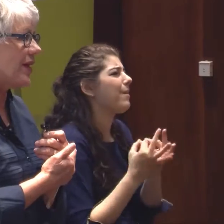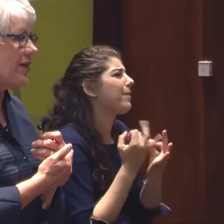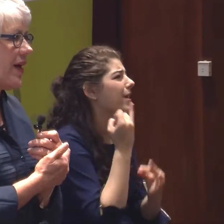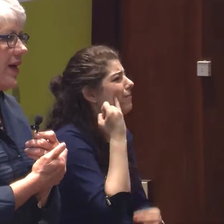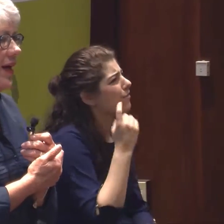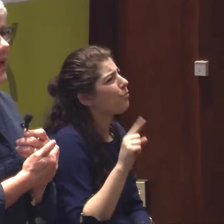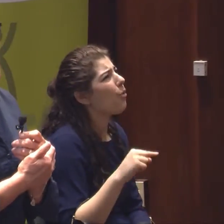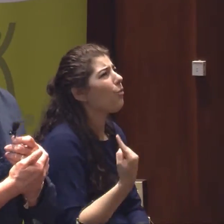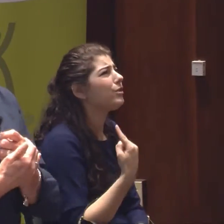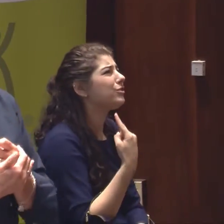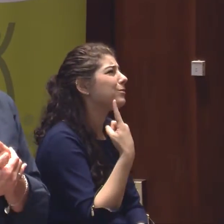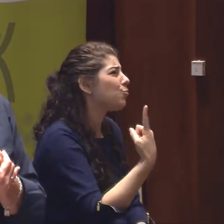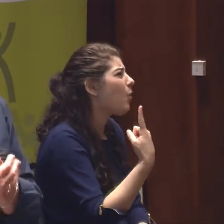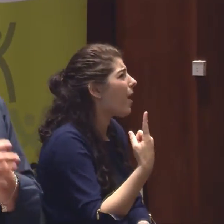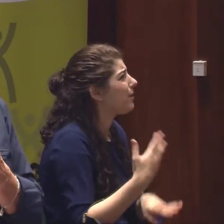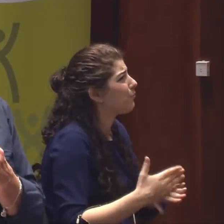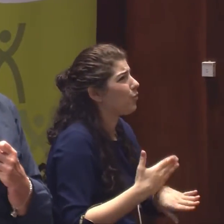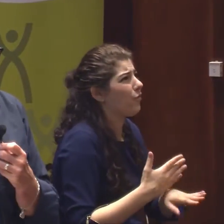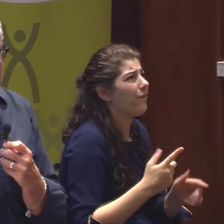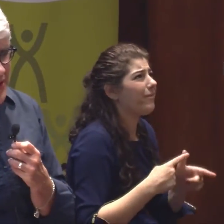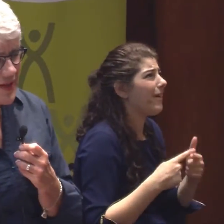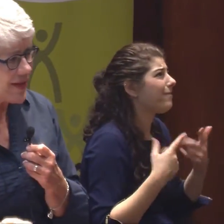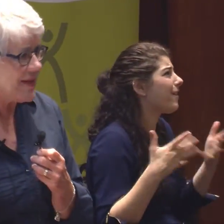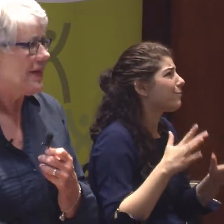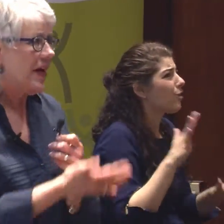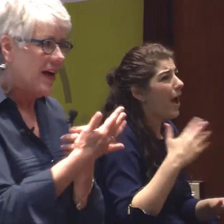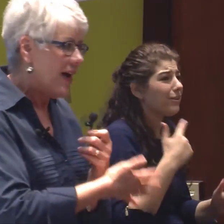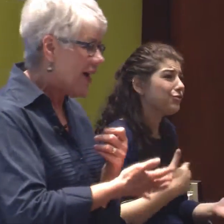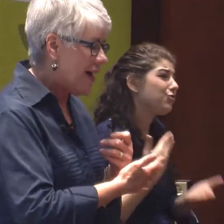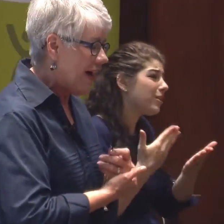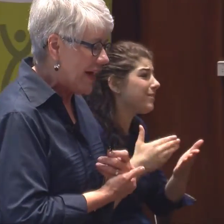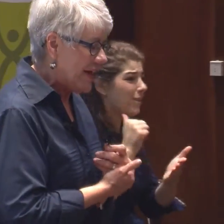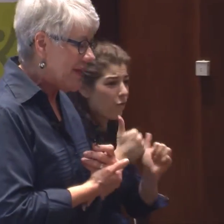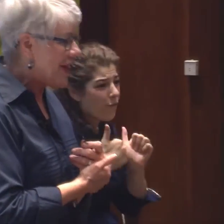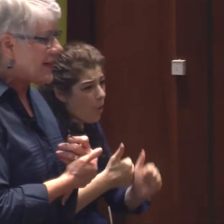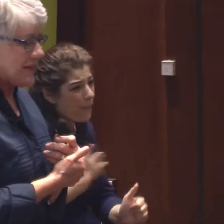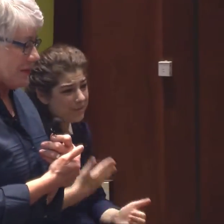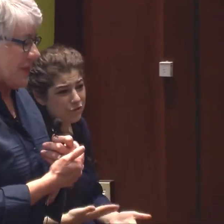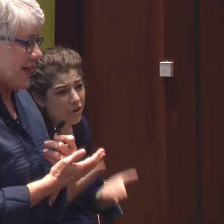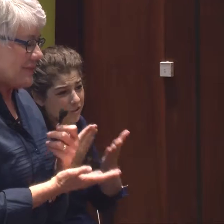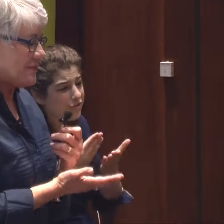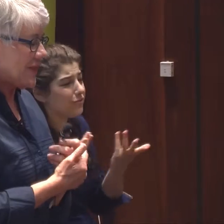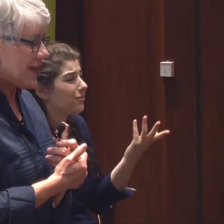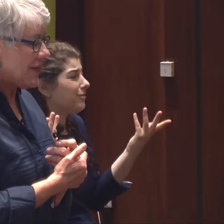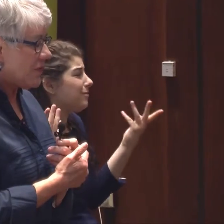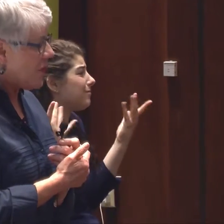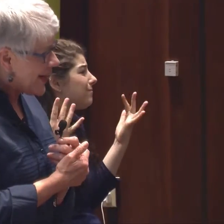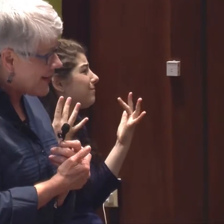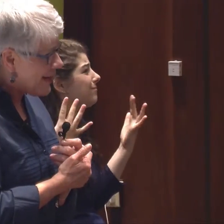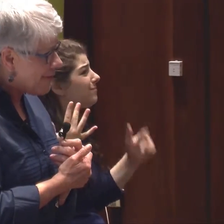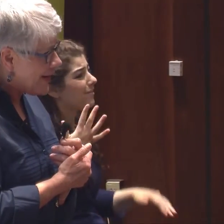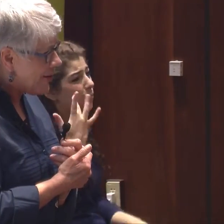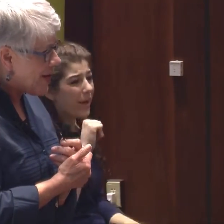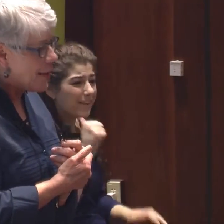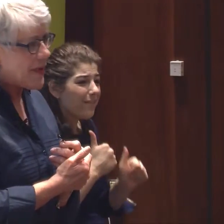know" Well I've, you know, 'I've suggested this,' and you know they've got, 'why didn't they follow up.'